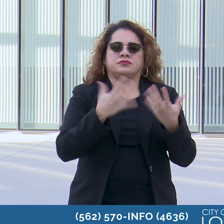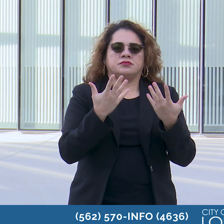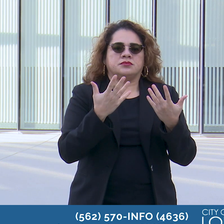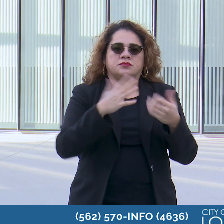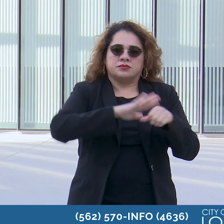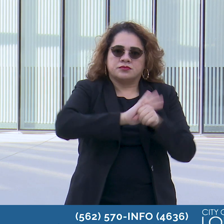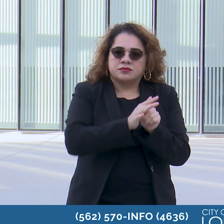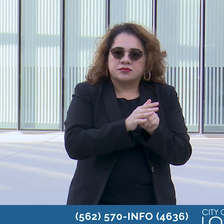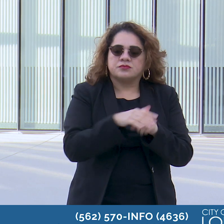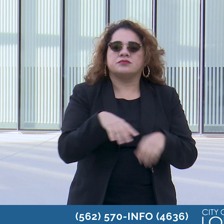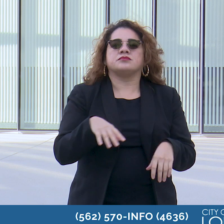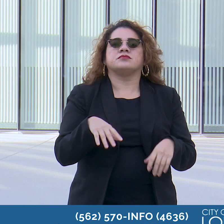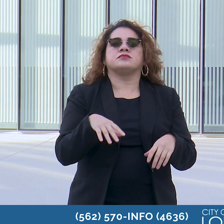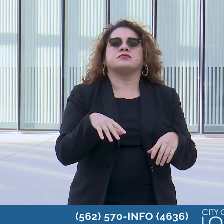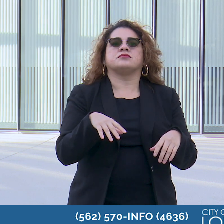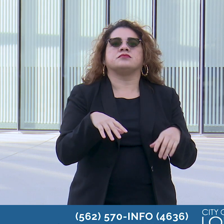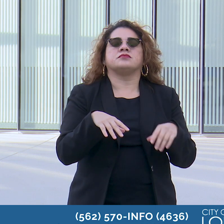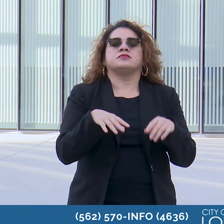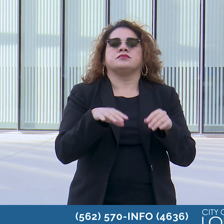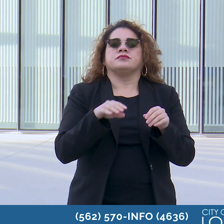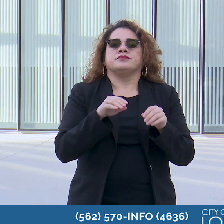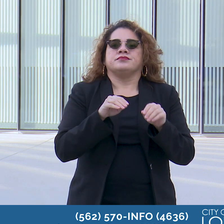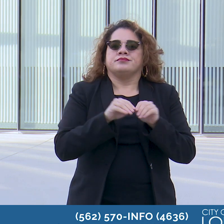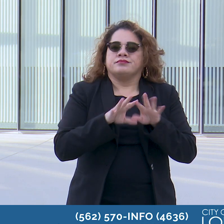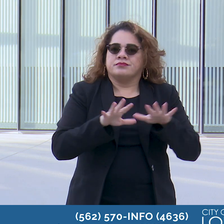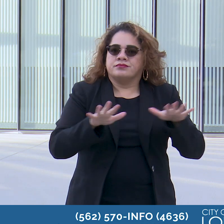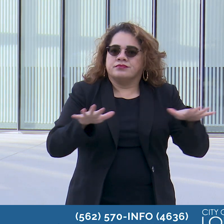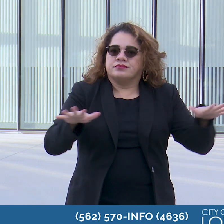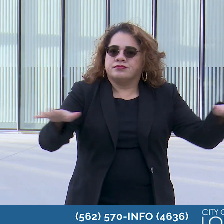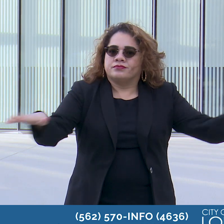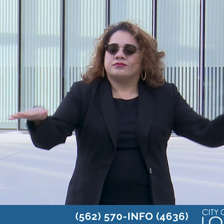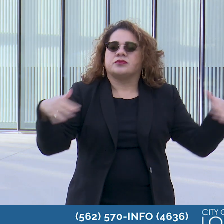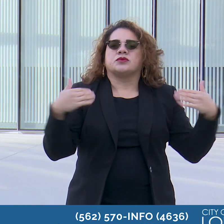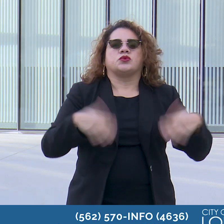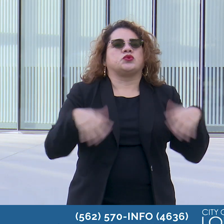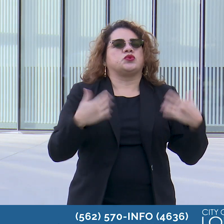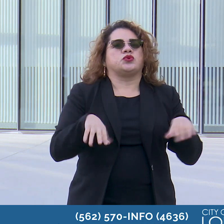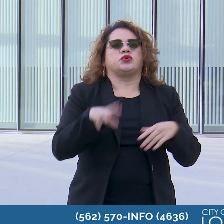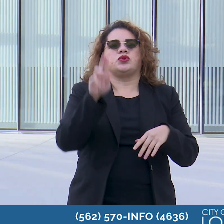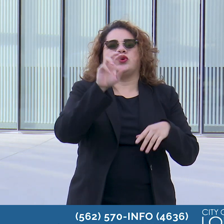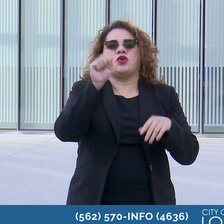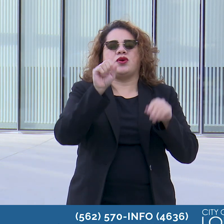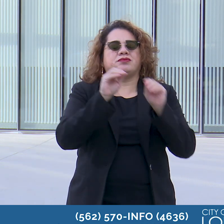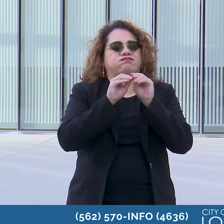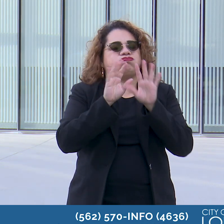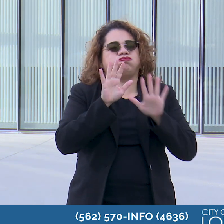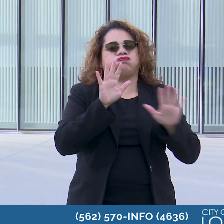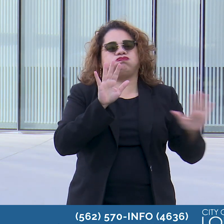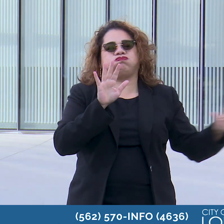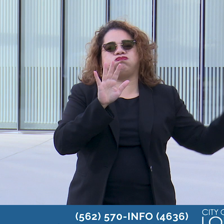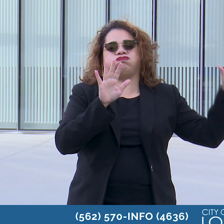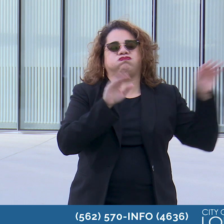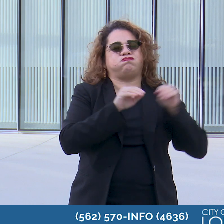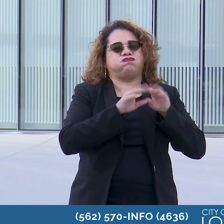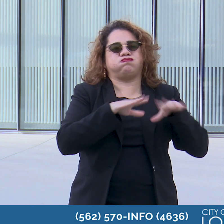to spread across our city and our country. And I will be joined today by Dr. Anissa Davis.